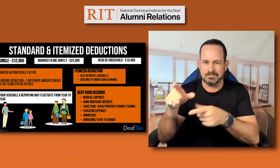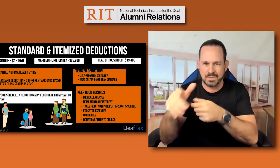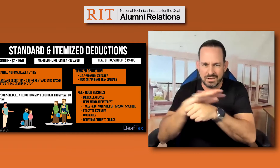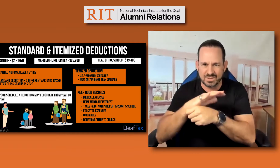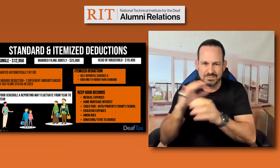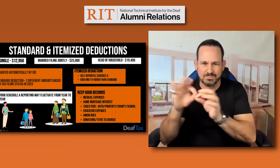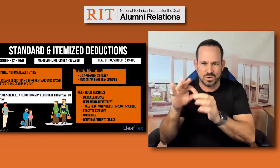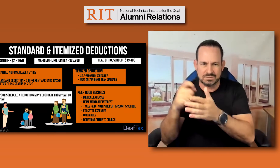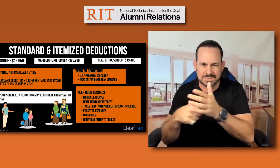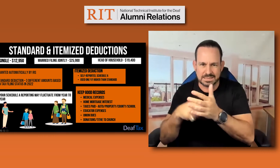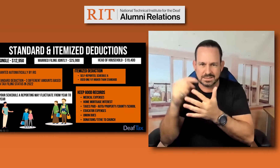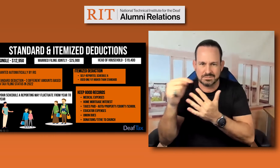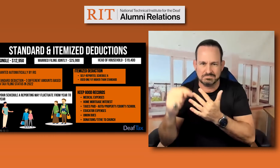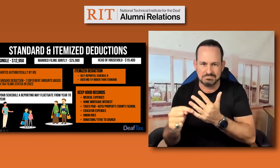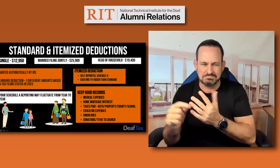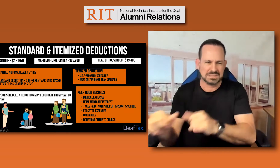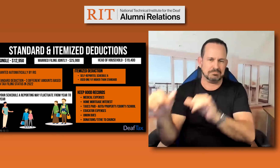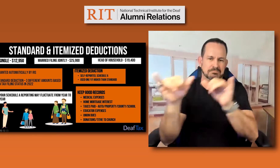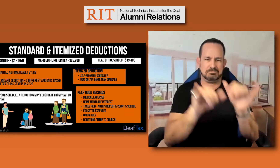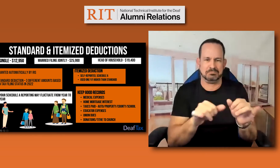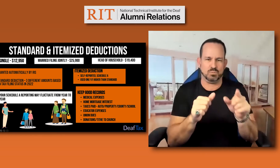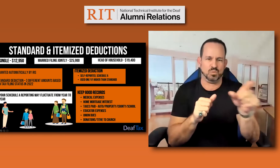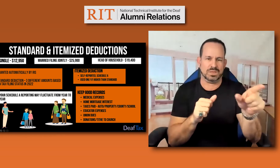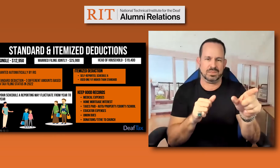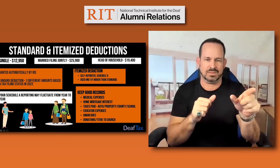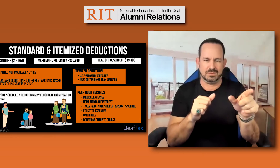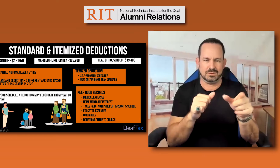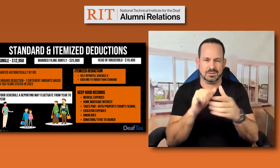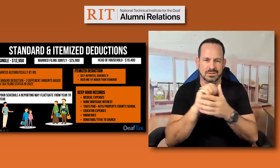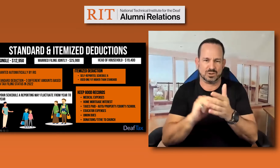so that you know what is covered and what is not